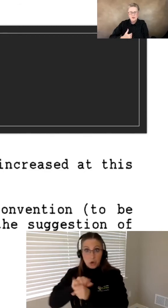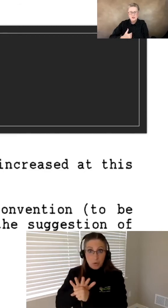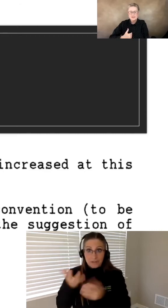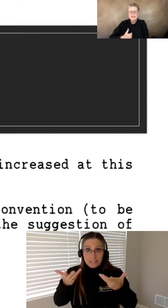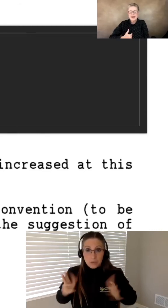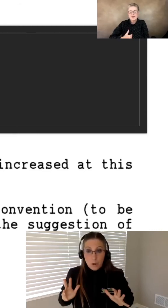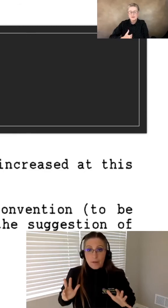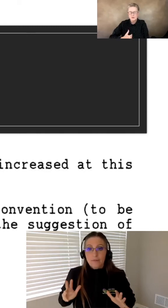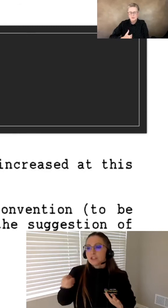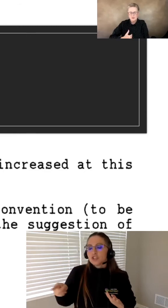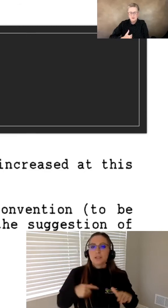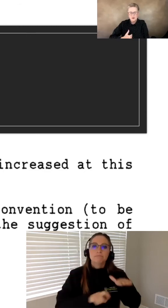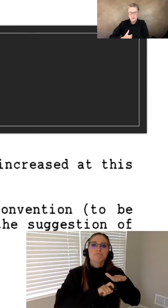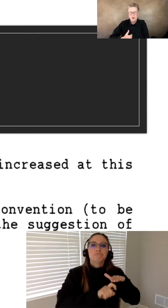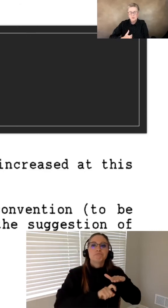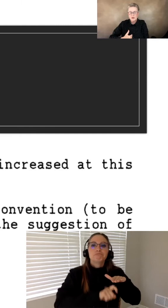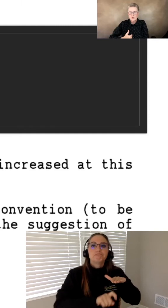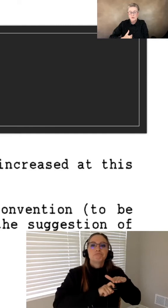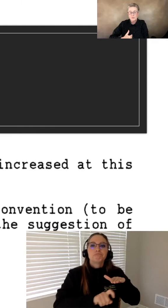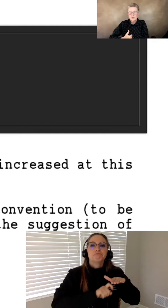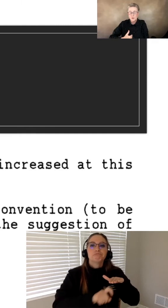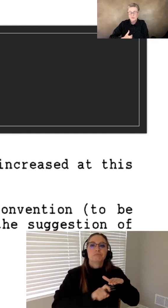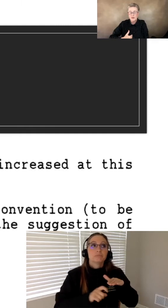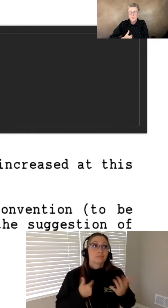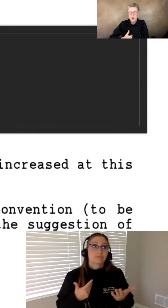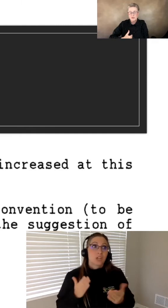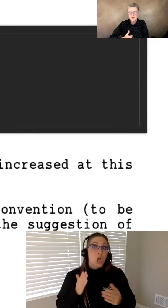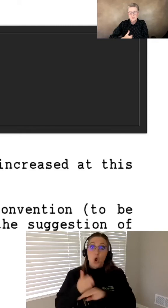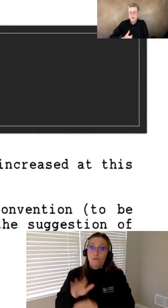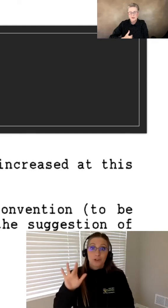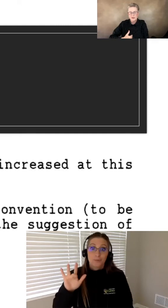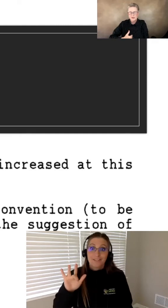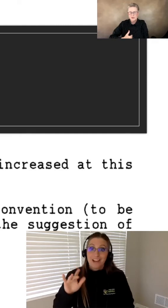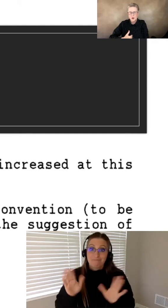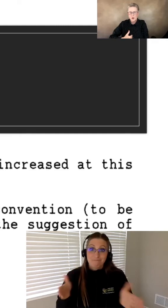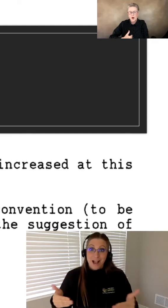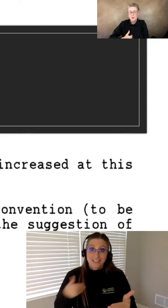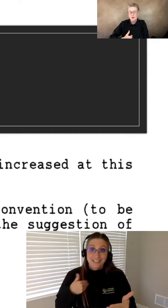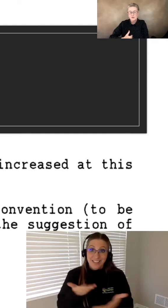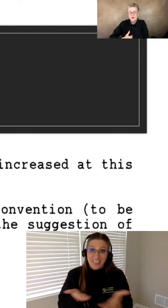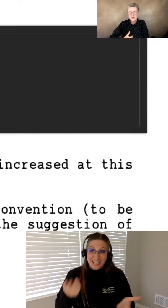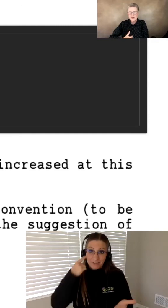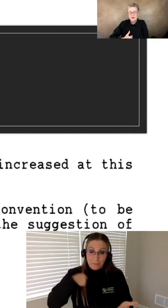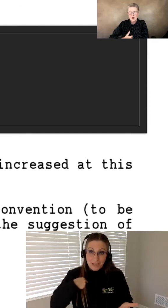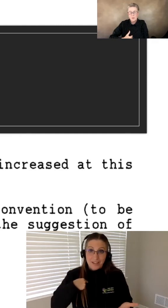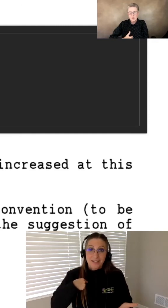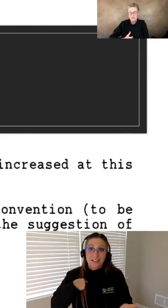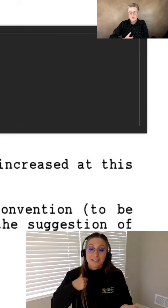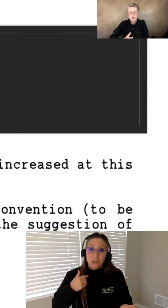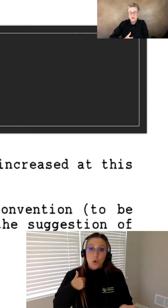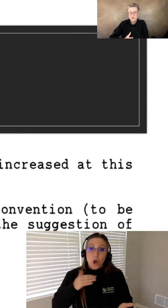she scanned probably over 25 boxes for me so almost every amount of information that